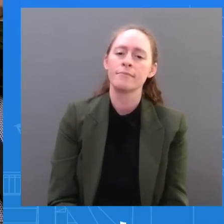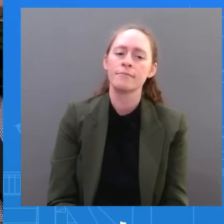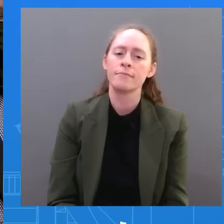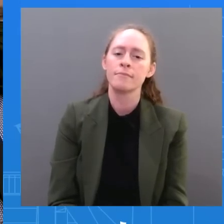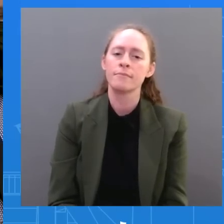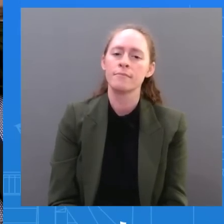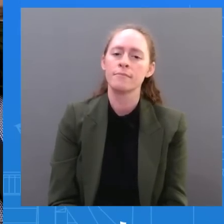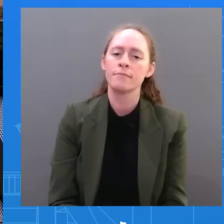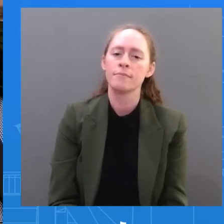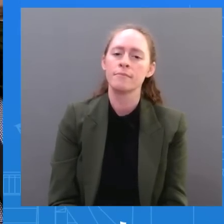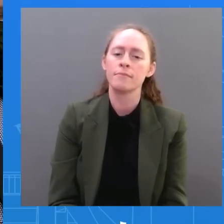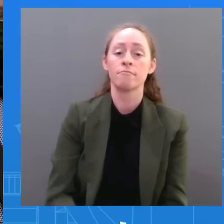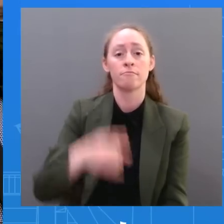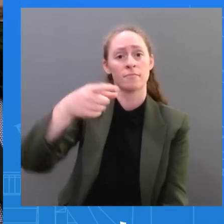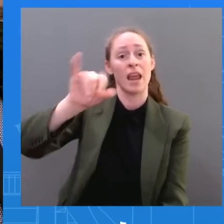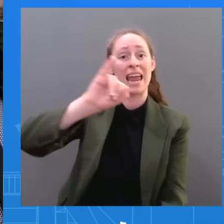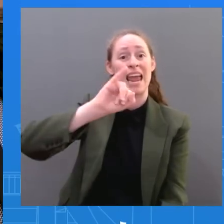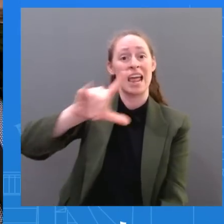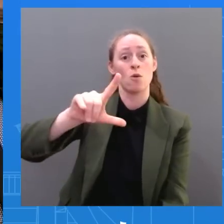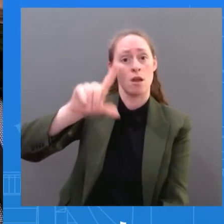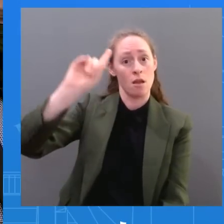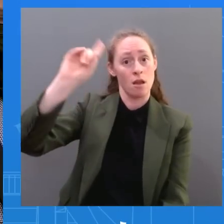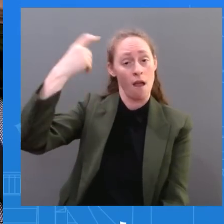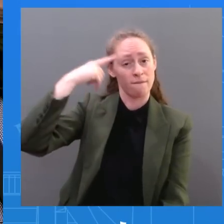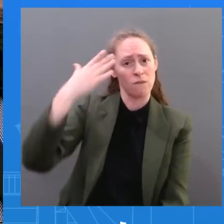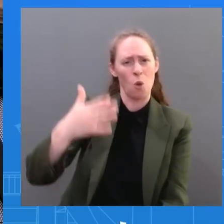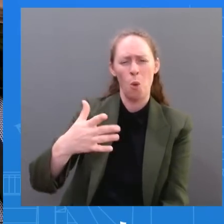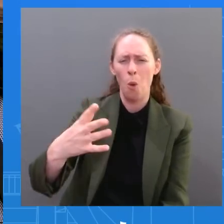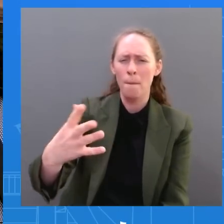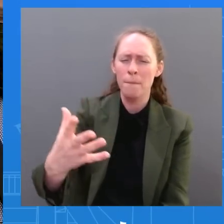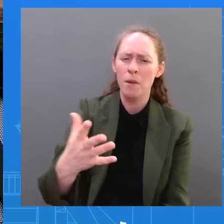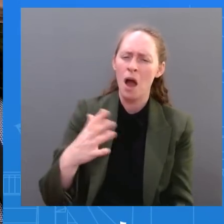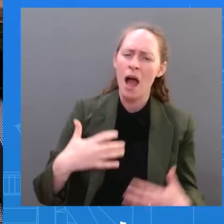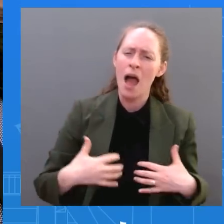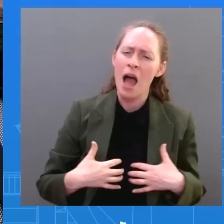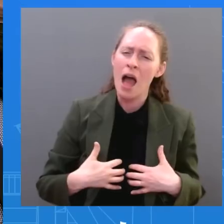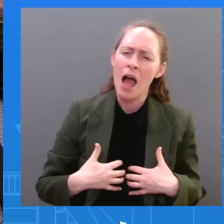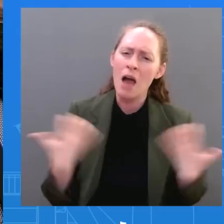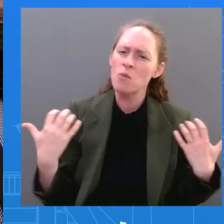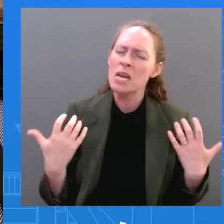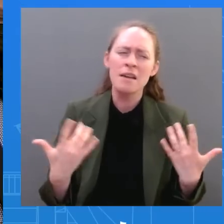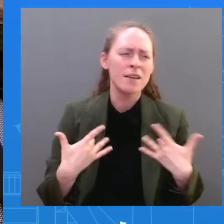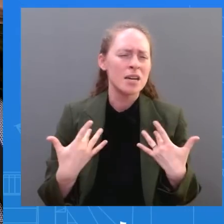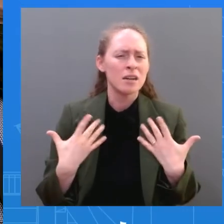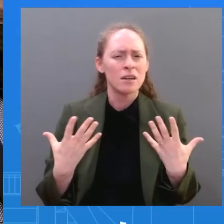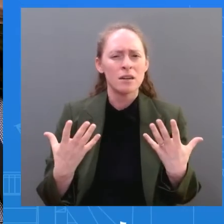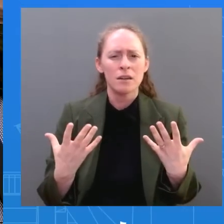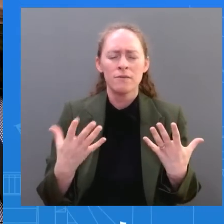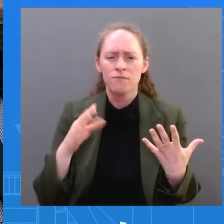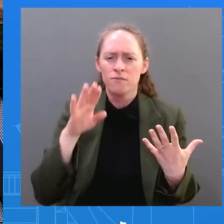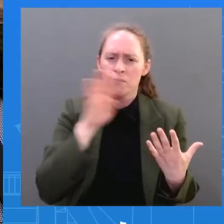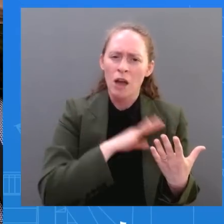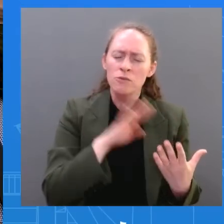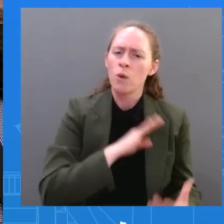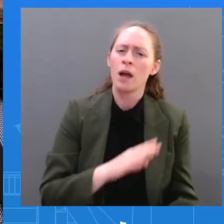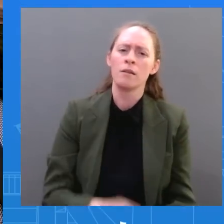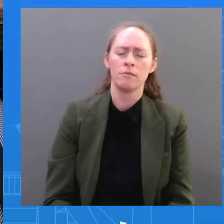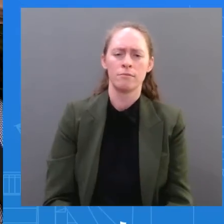You have said, referring to what President Biden said, that he -- he spoke "forcefully" yesterday; he spoke with "urgency." I guess I just want to make sure I understand: